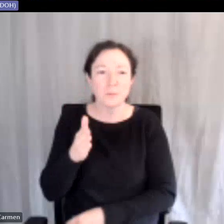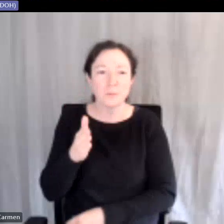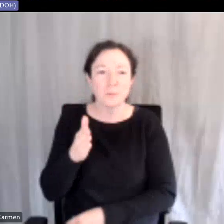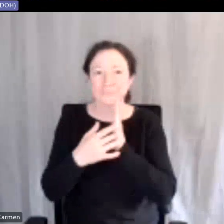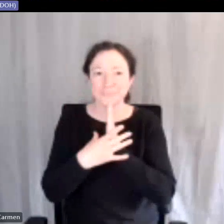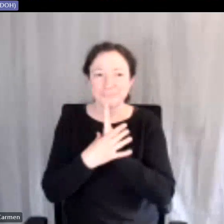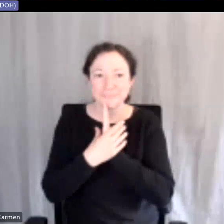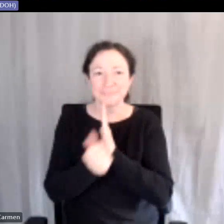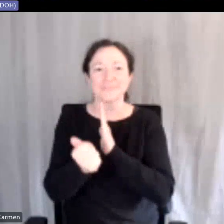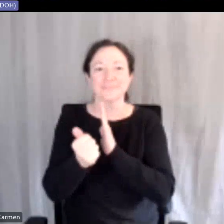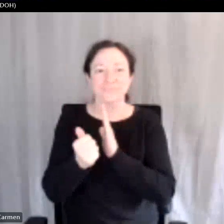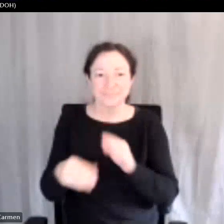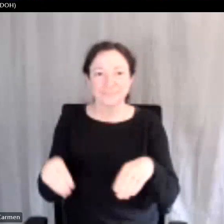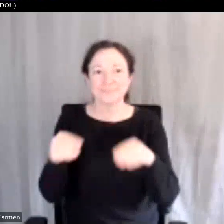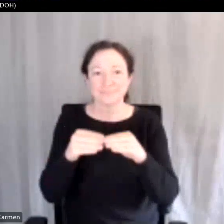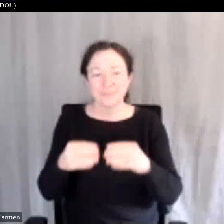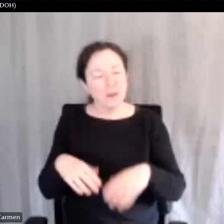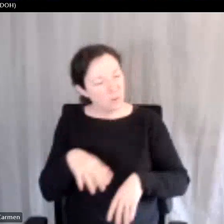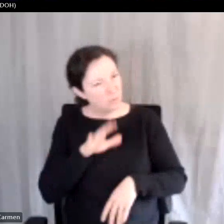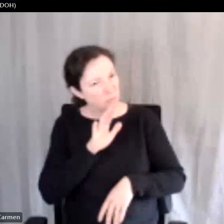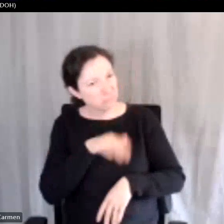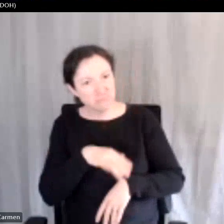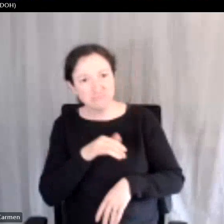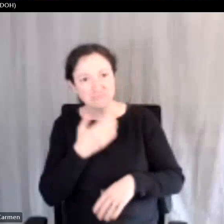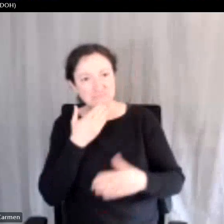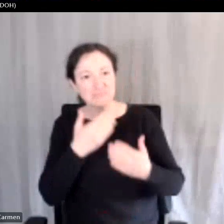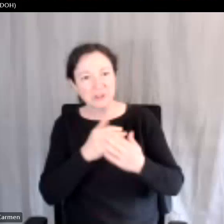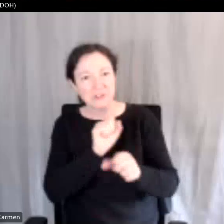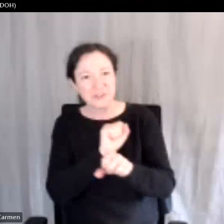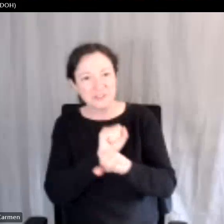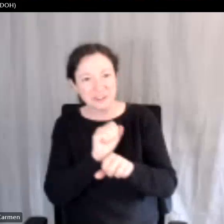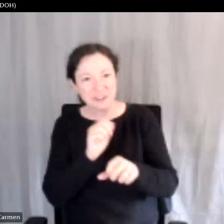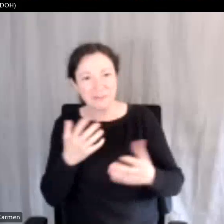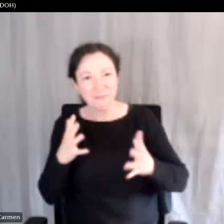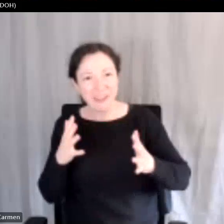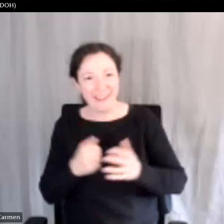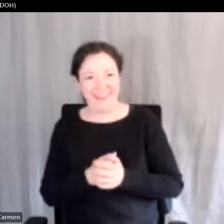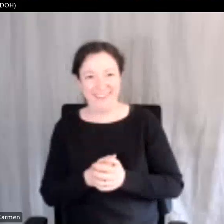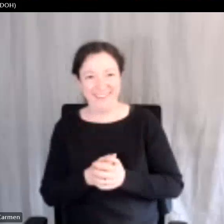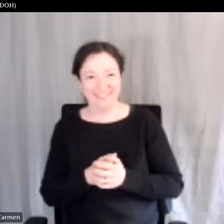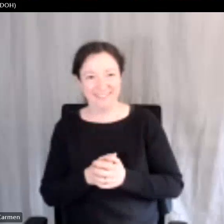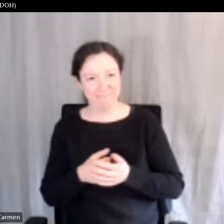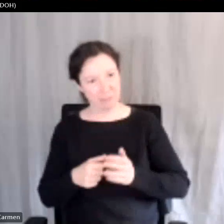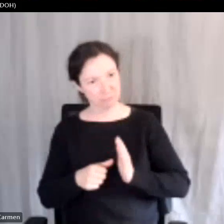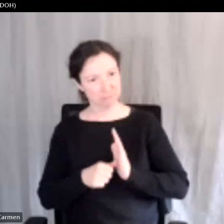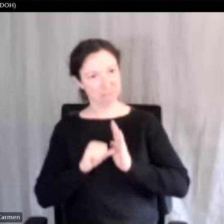I think it's, I think it's quite impressive to be able to gather this many people at lunchtime.